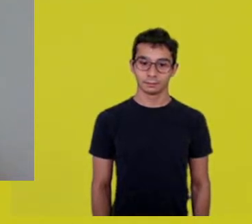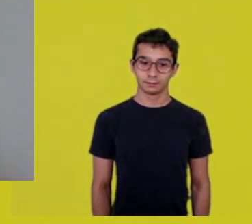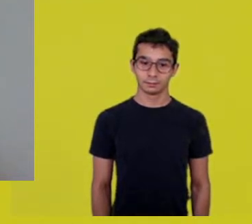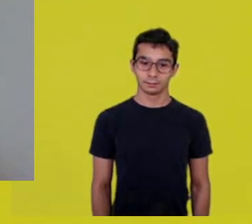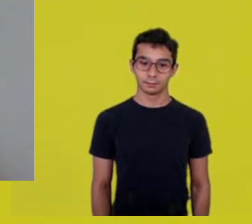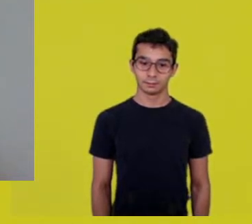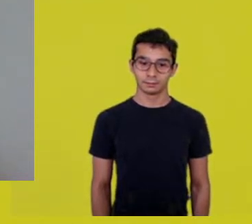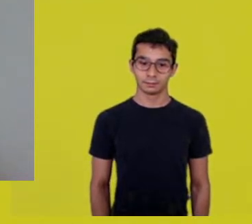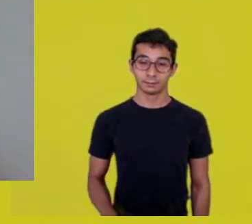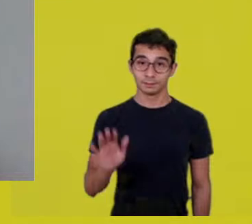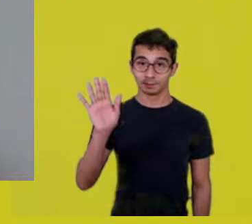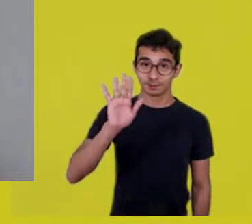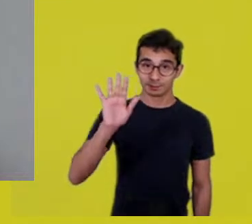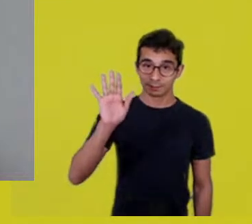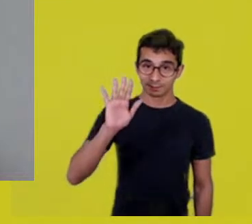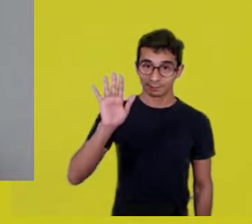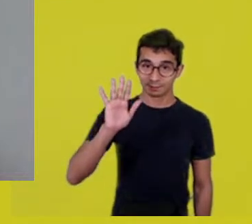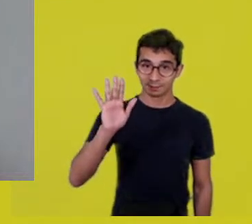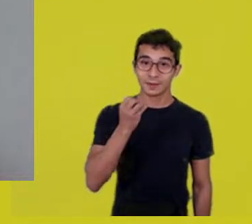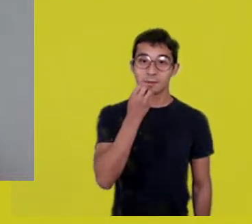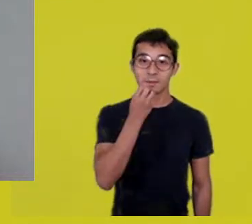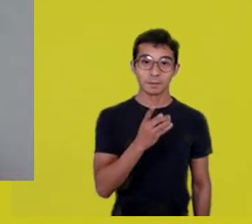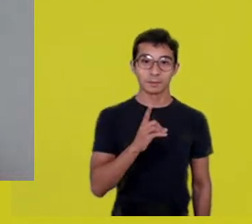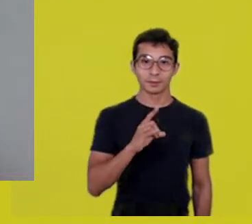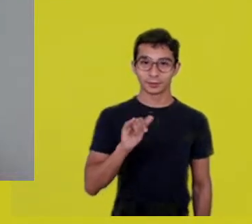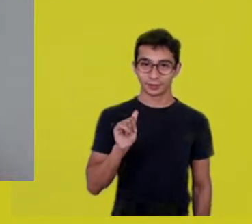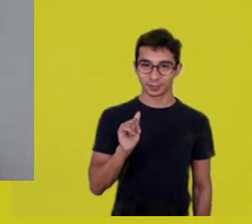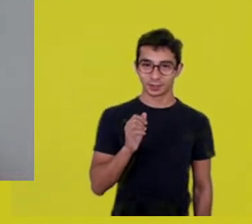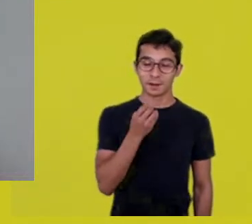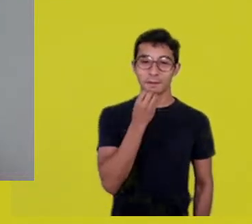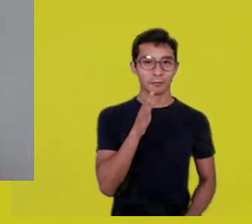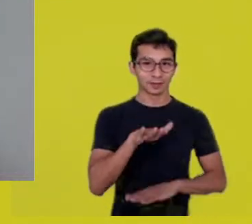Hello, good morning, good afternoon, good evening